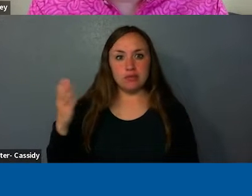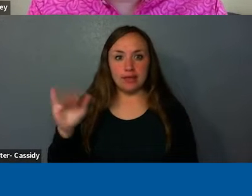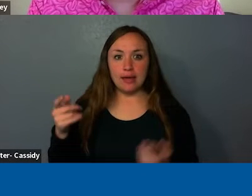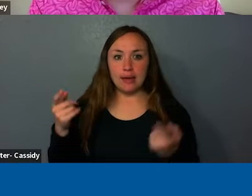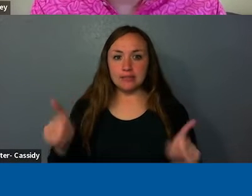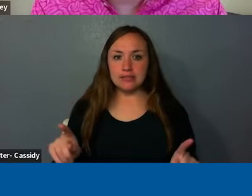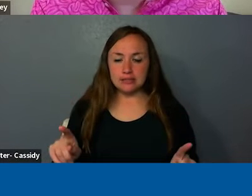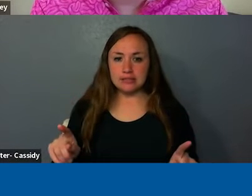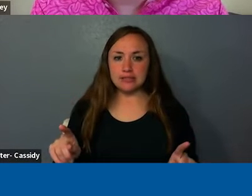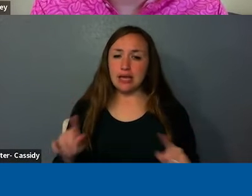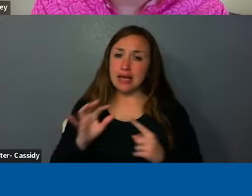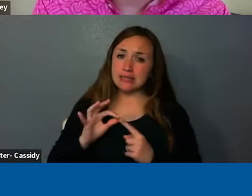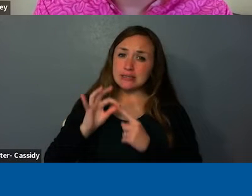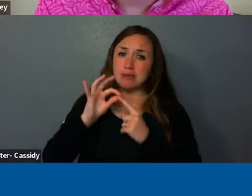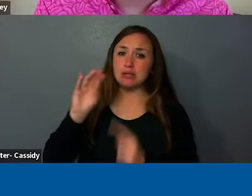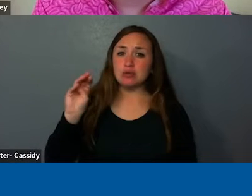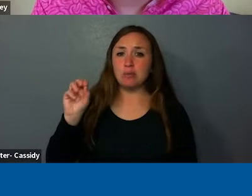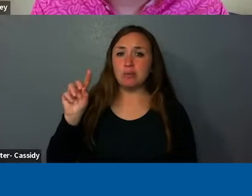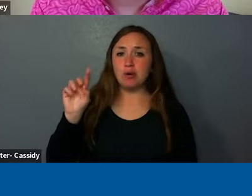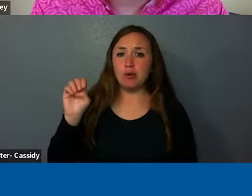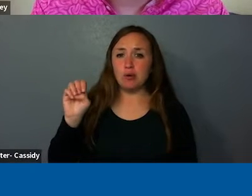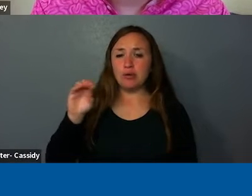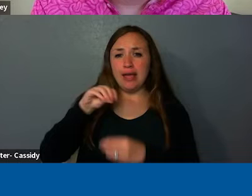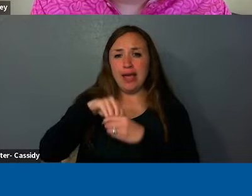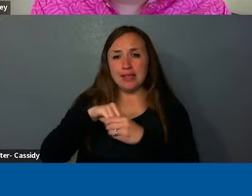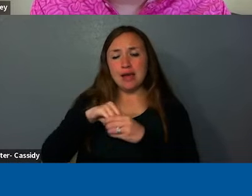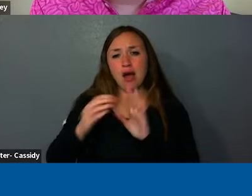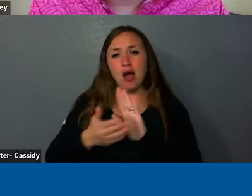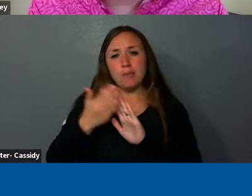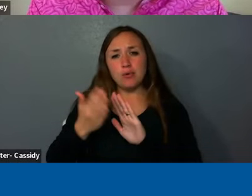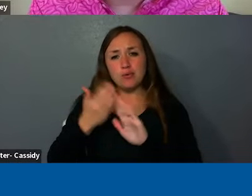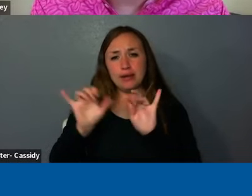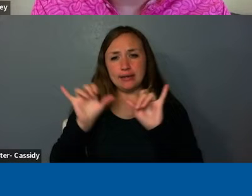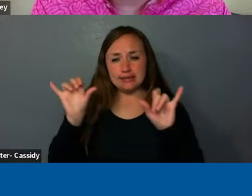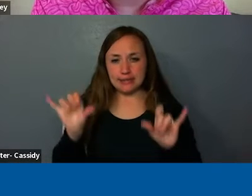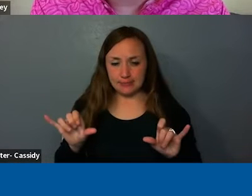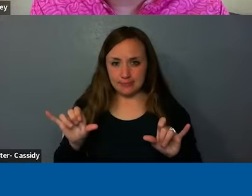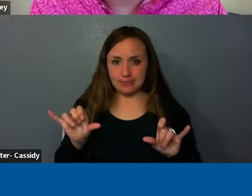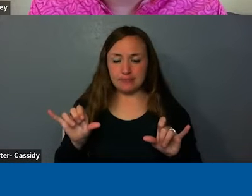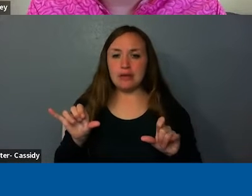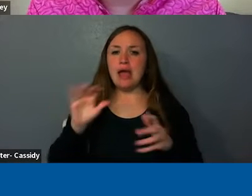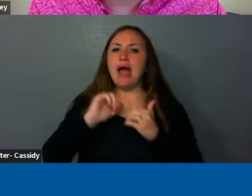It is a special mode that ties into the operating system and it hooks into the way that the operating system